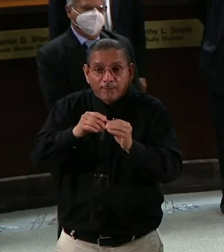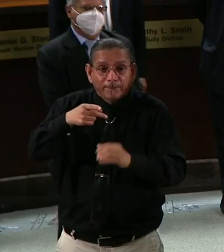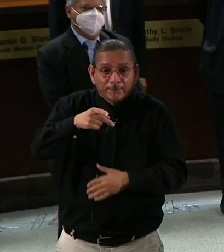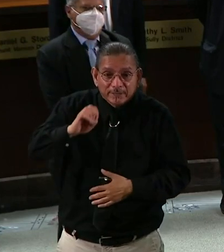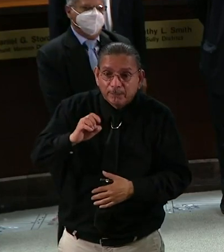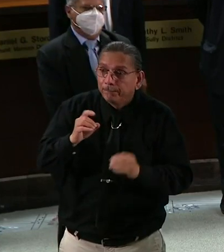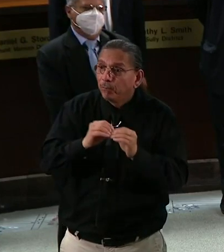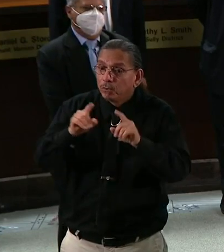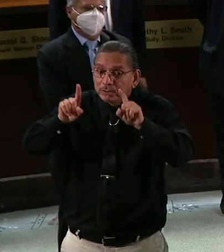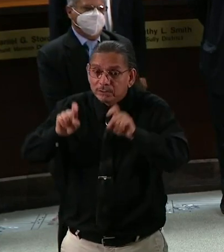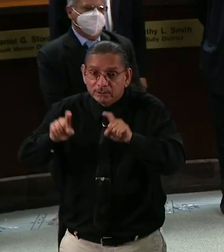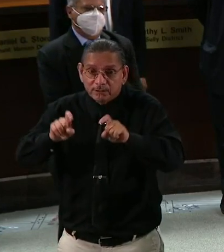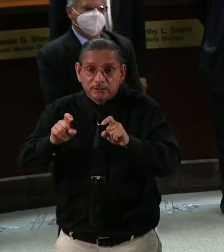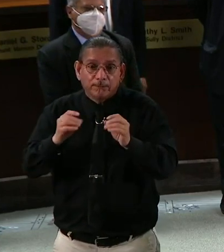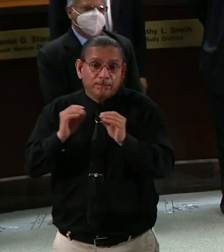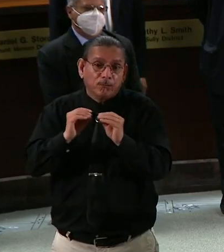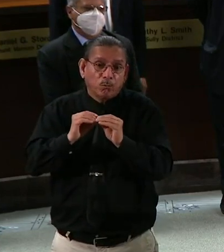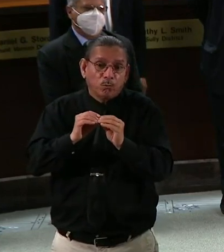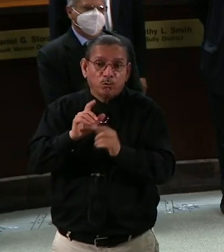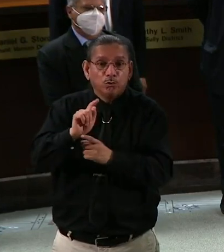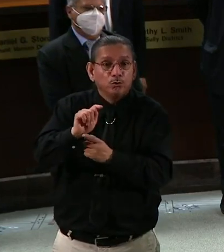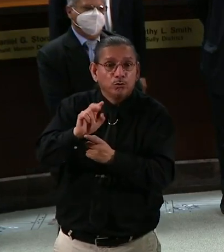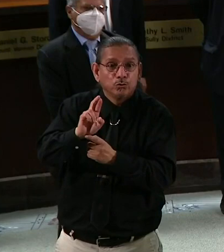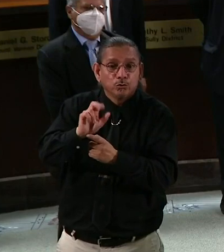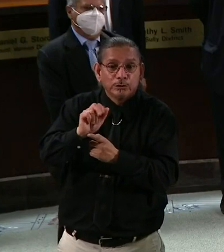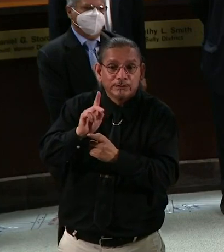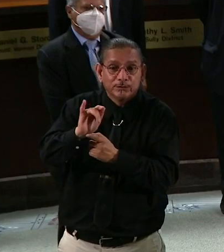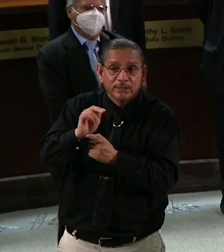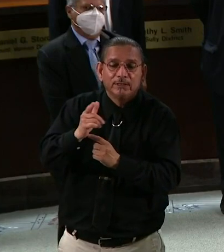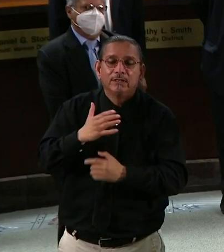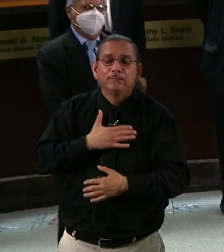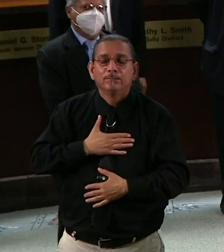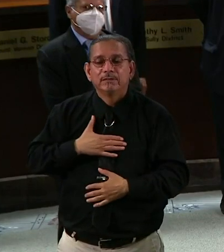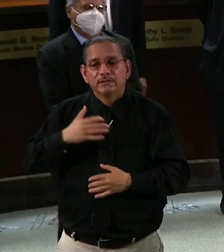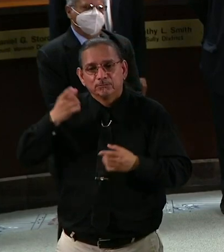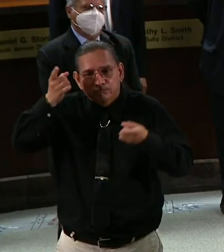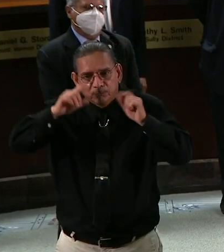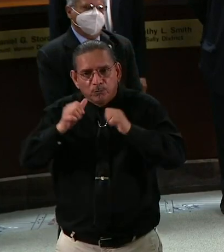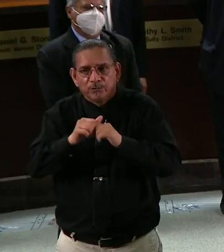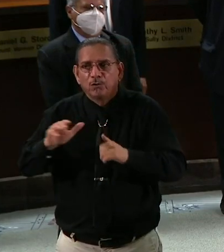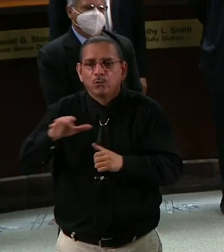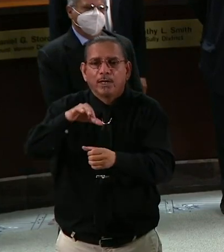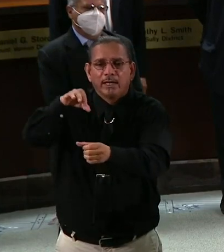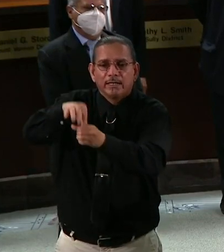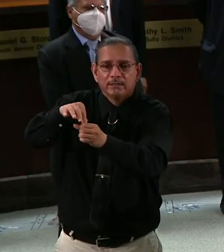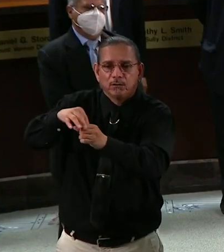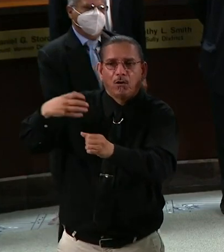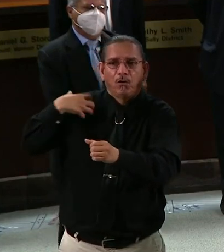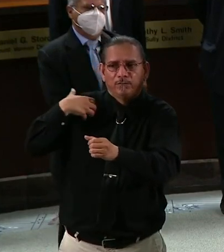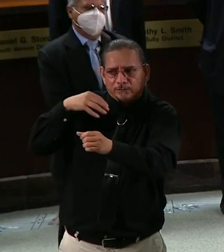THEY NEED MORE PPE MORE TESTING TYPE OF TAKE MORE TRACING